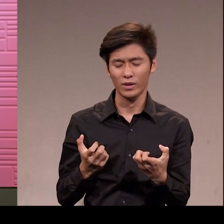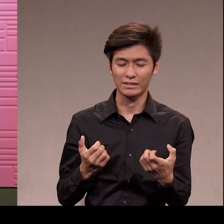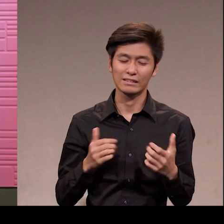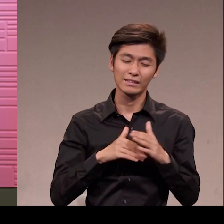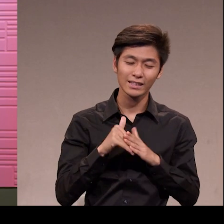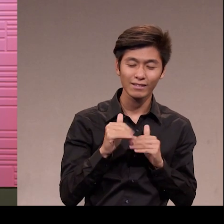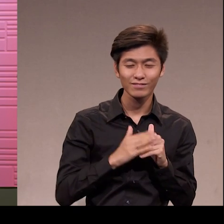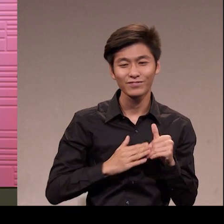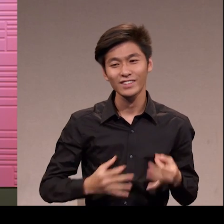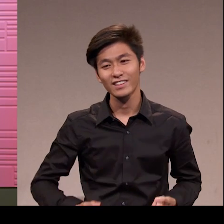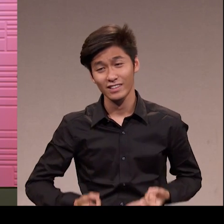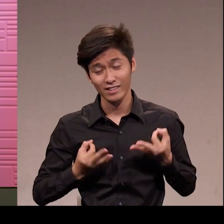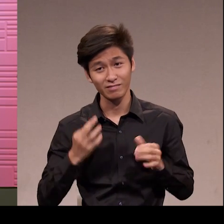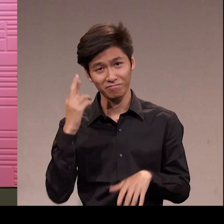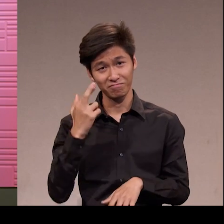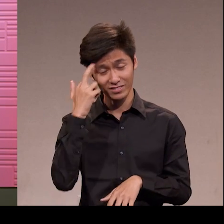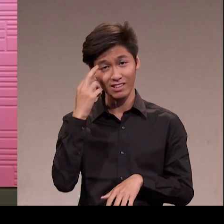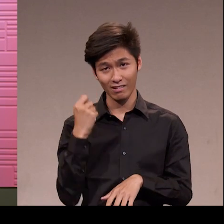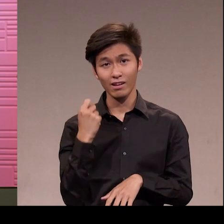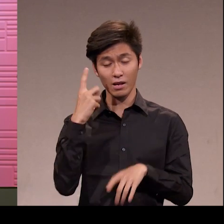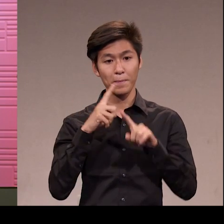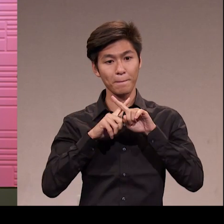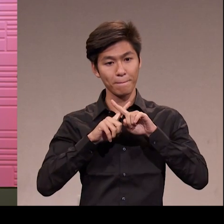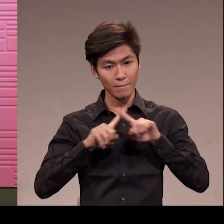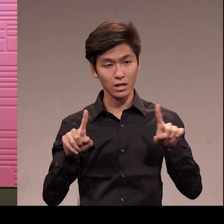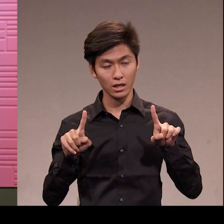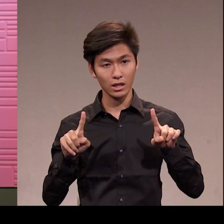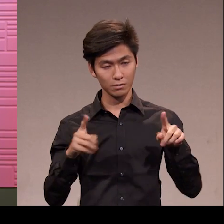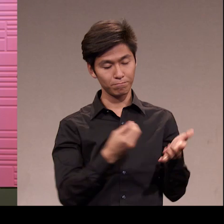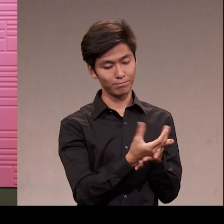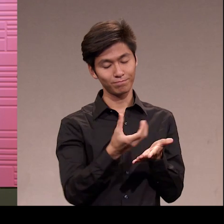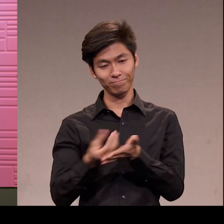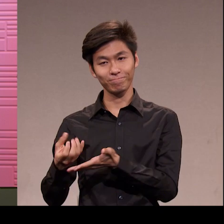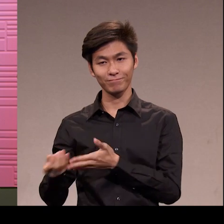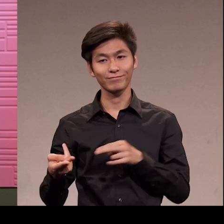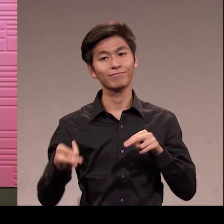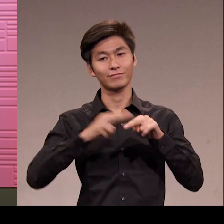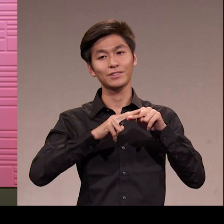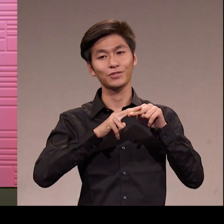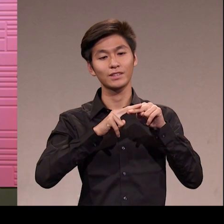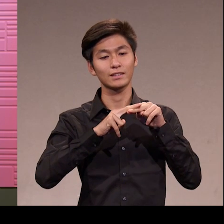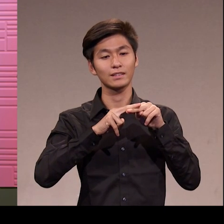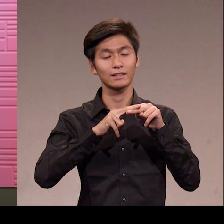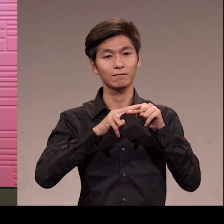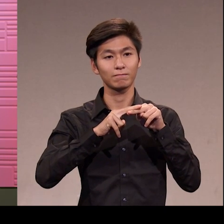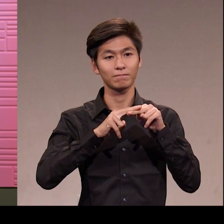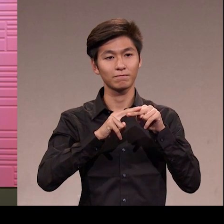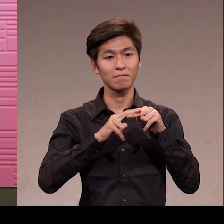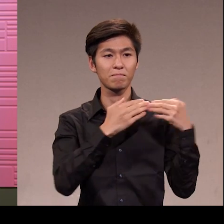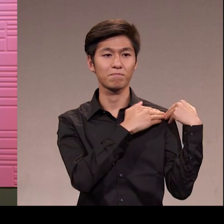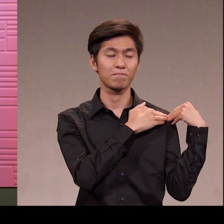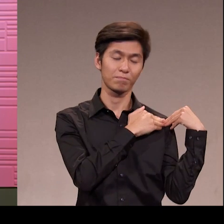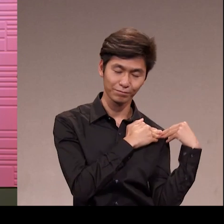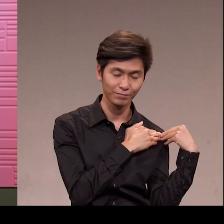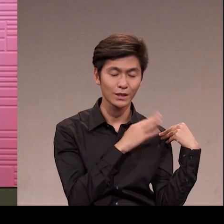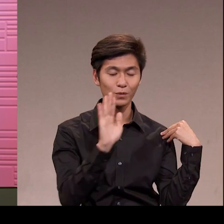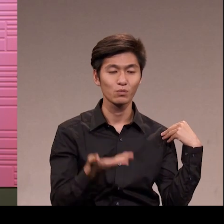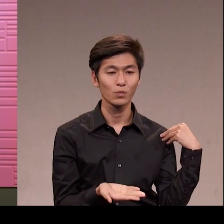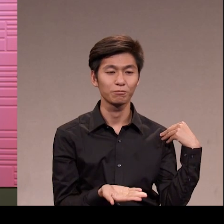This is reasonable but then expenses will increase, and of course burdens will become heavier.